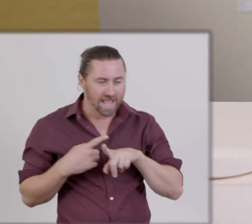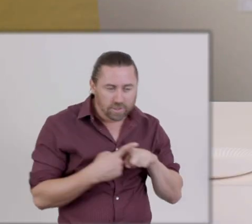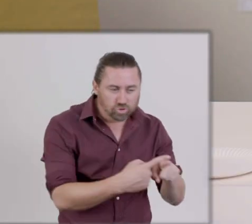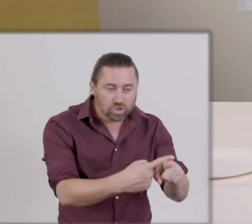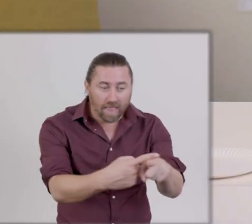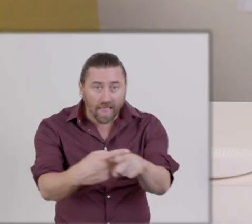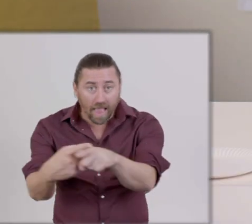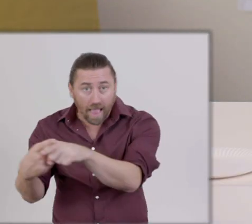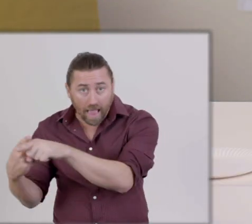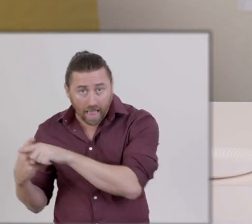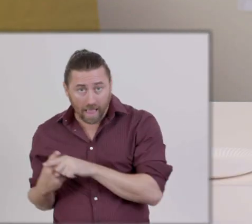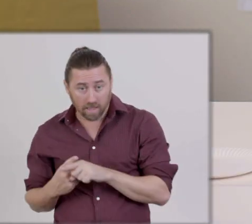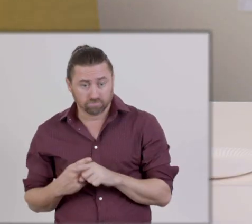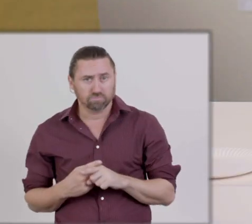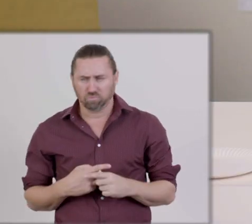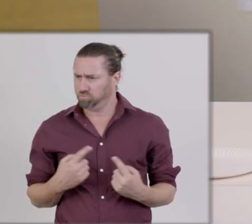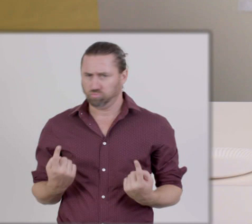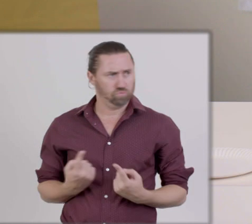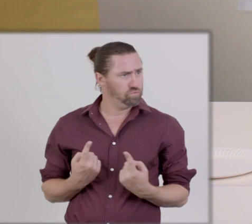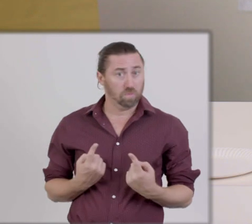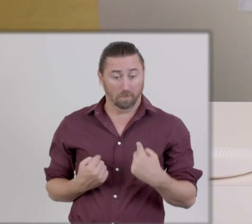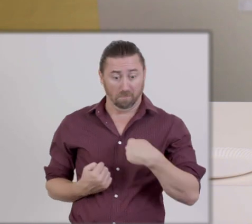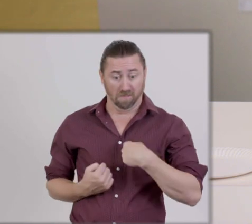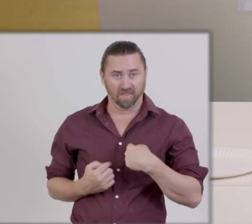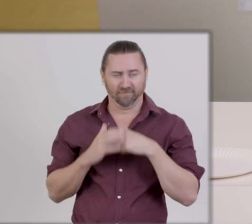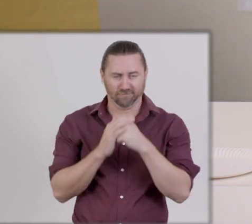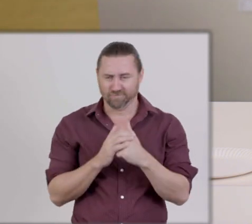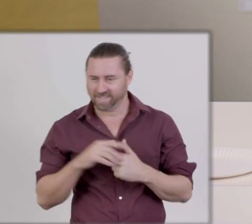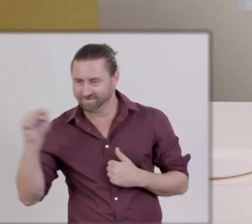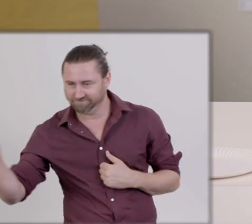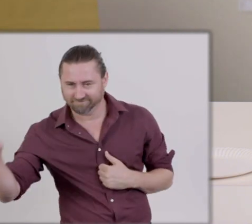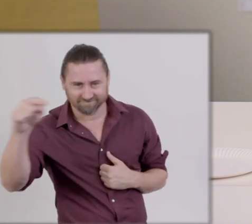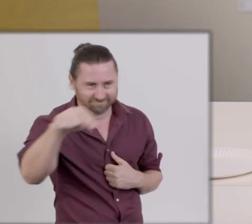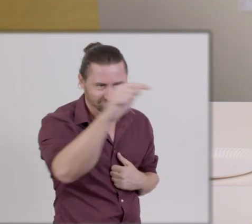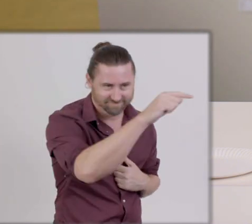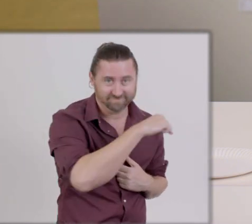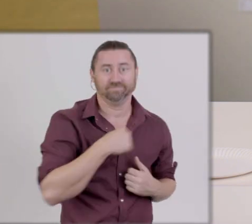We are going to share these biscuits, between myself and some friends.